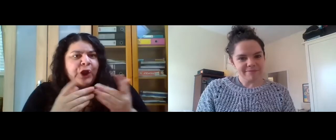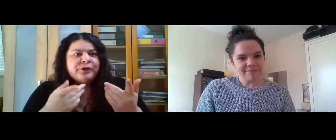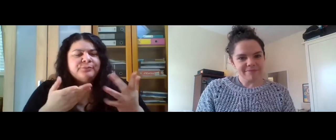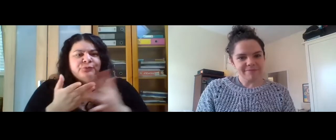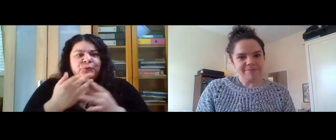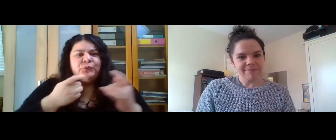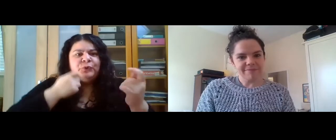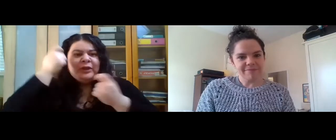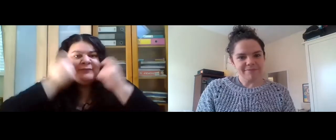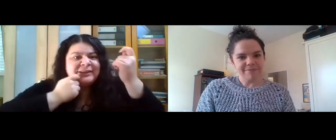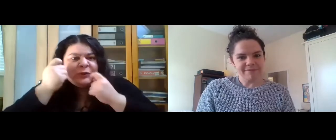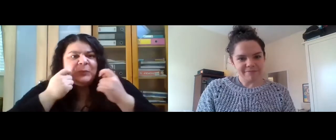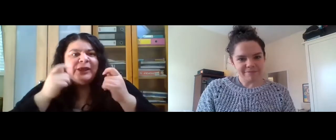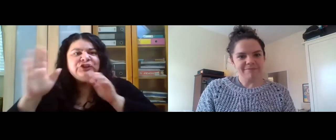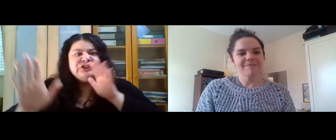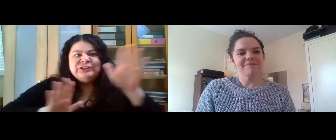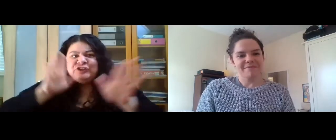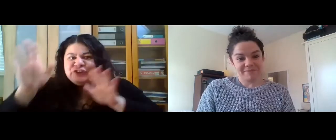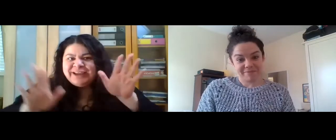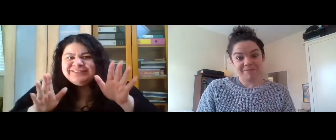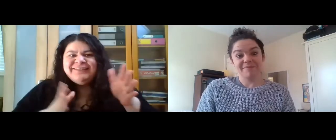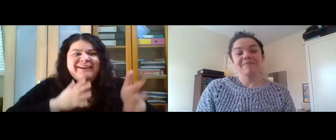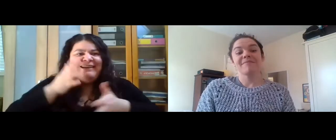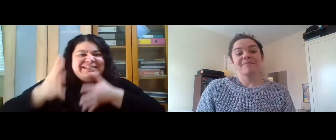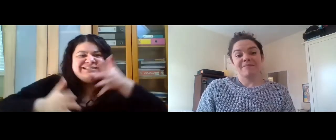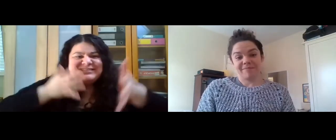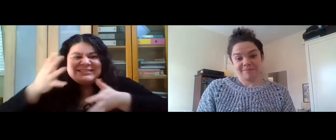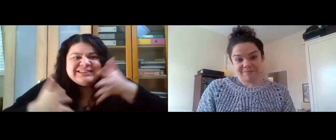through facial expressions, gestures and signs.